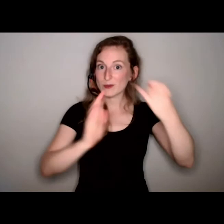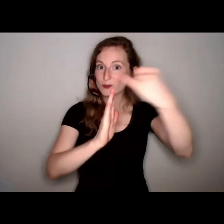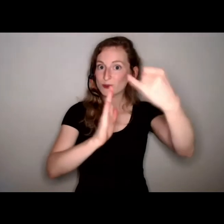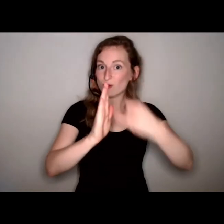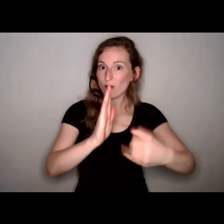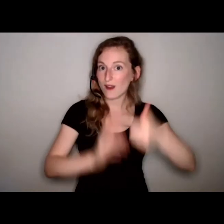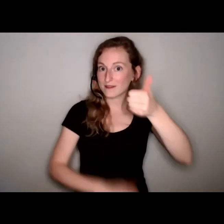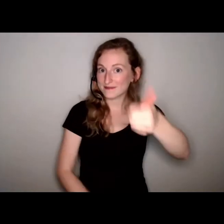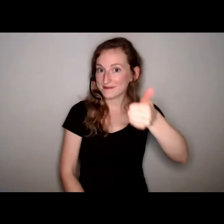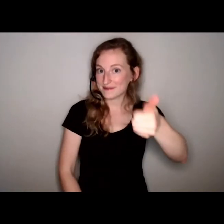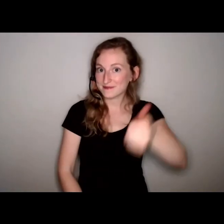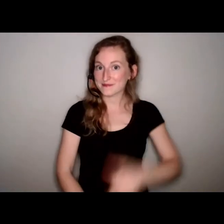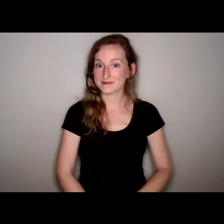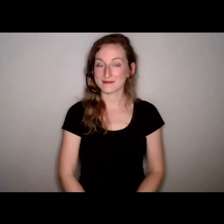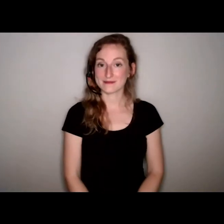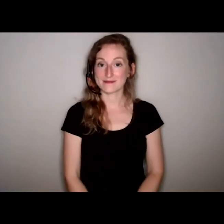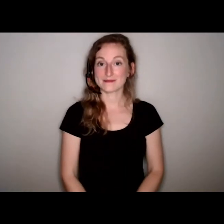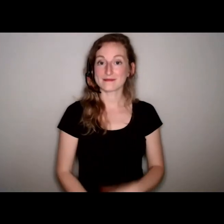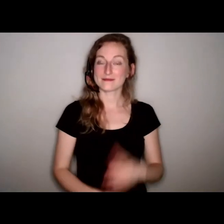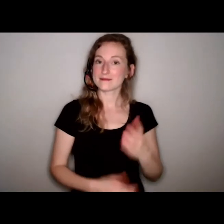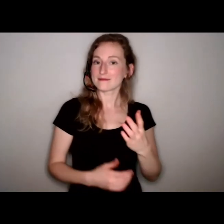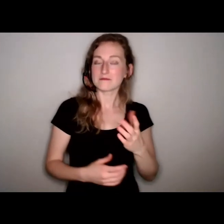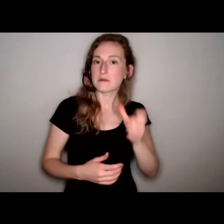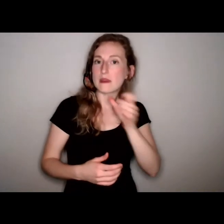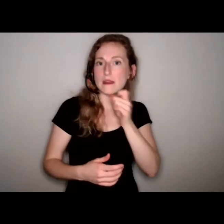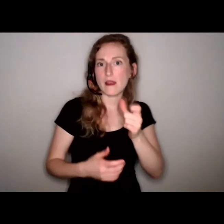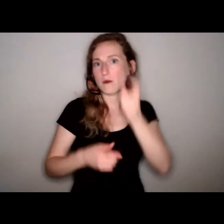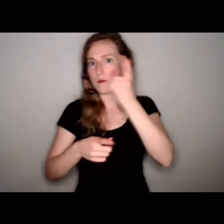There is no right or wrong way to do this.